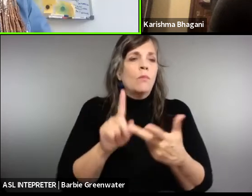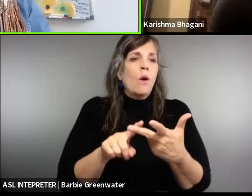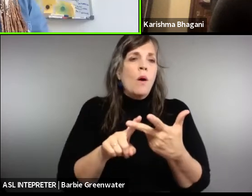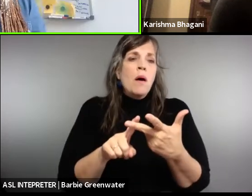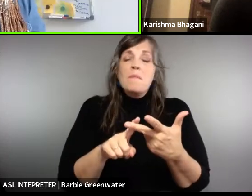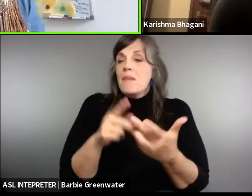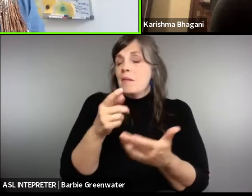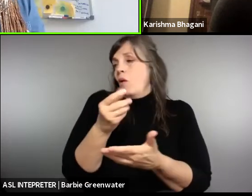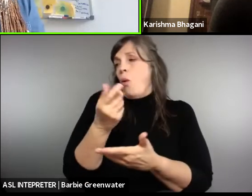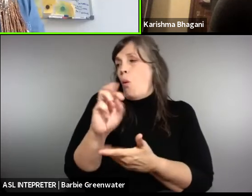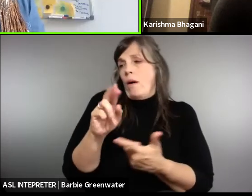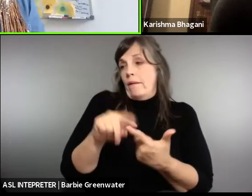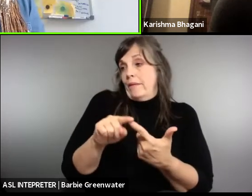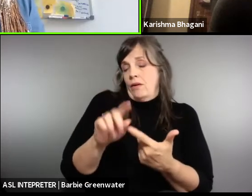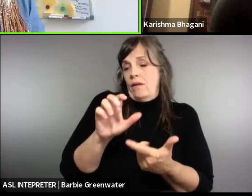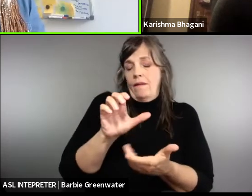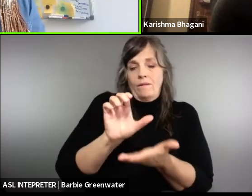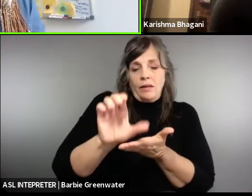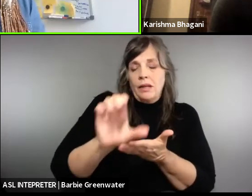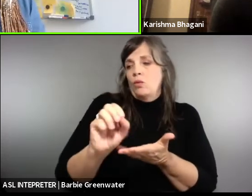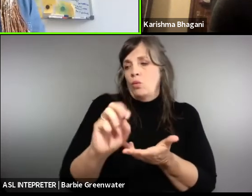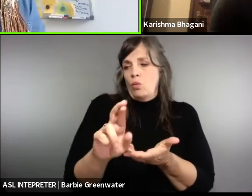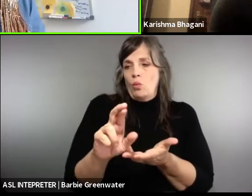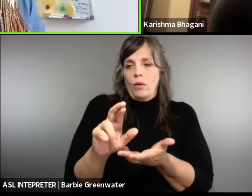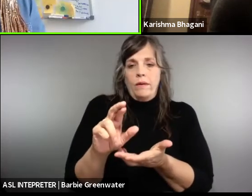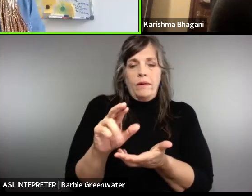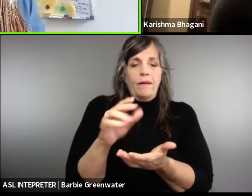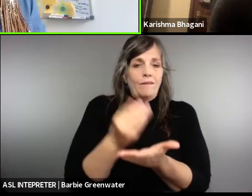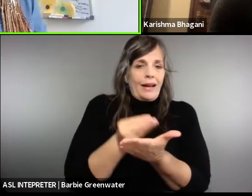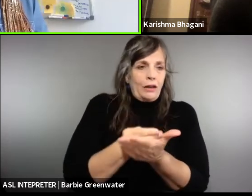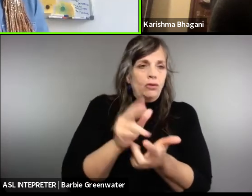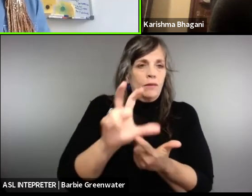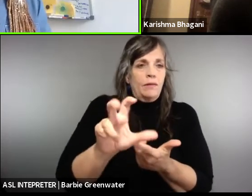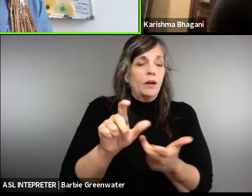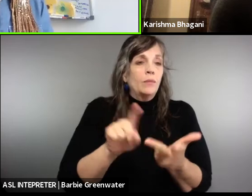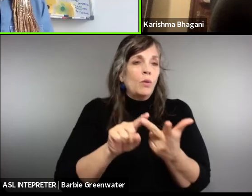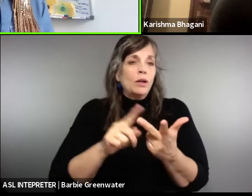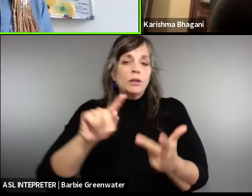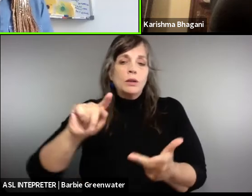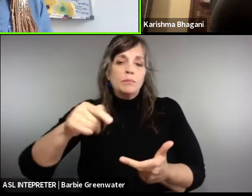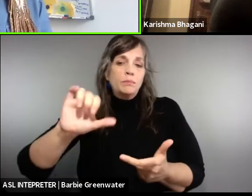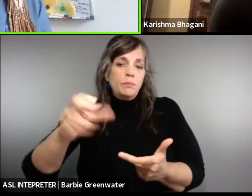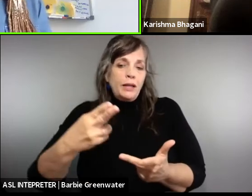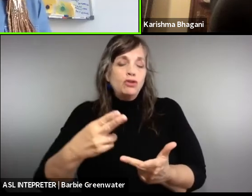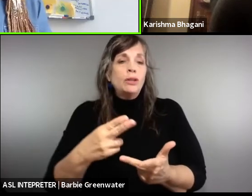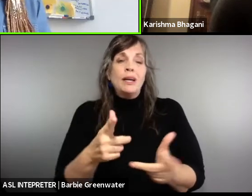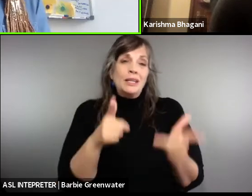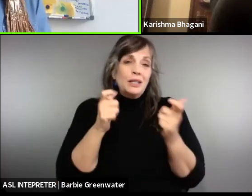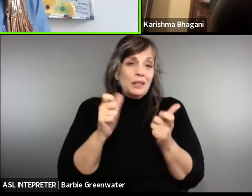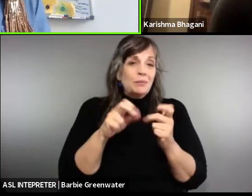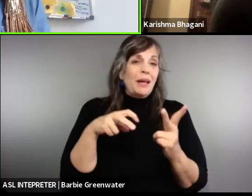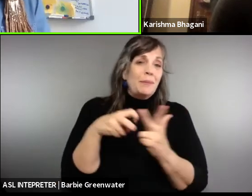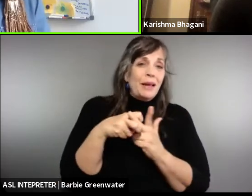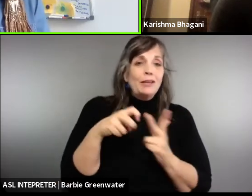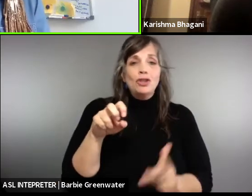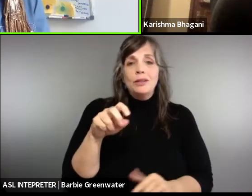Then we also have pitching. So we have speed pitching for people who still are trying to figure out